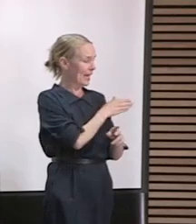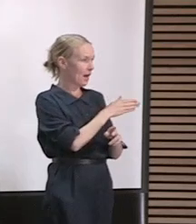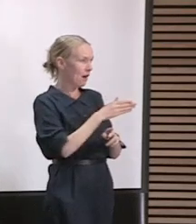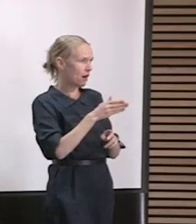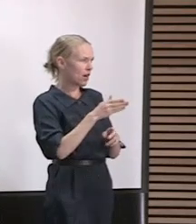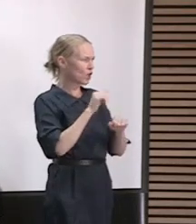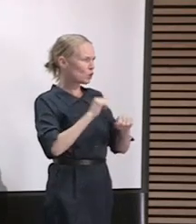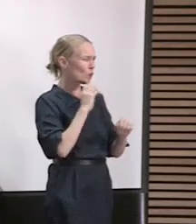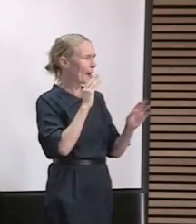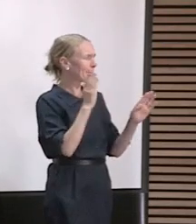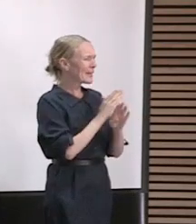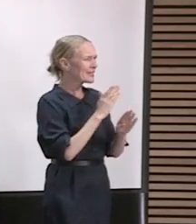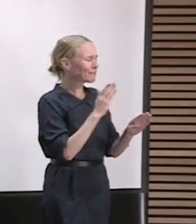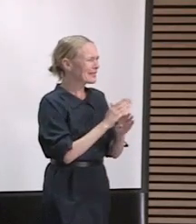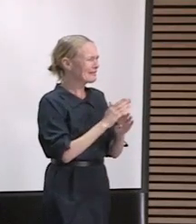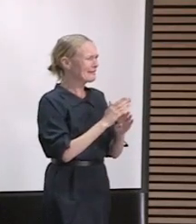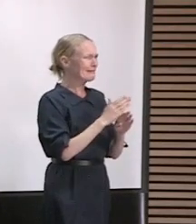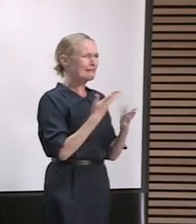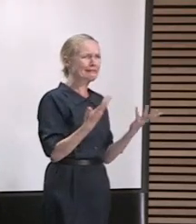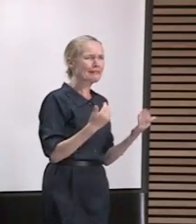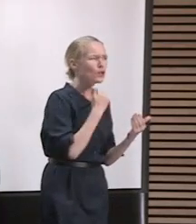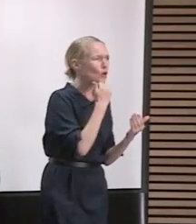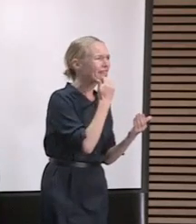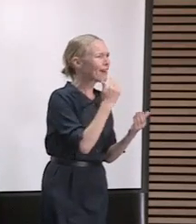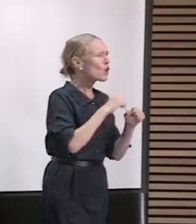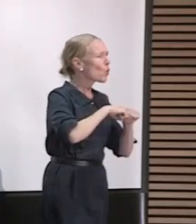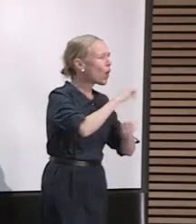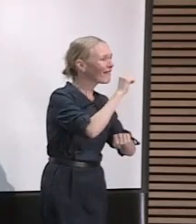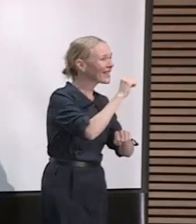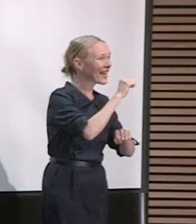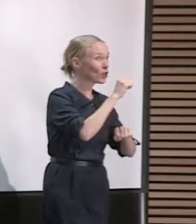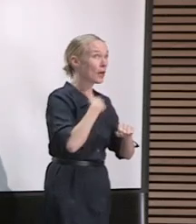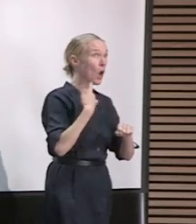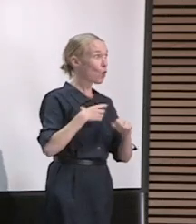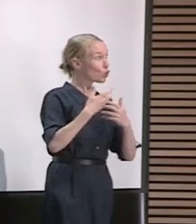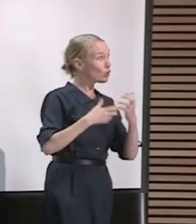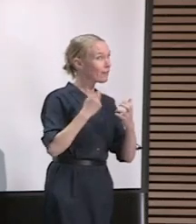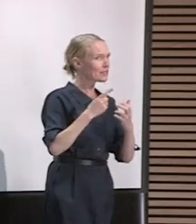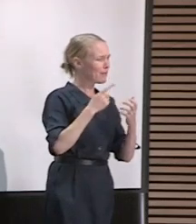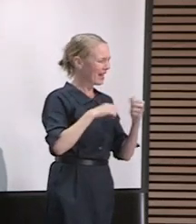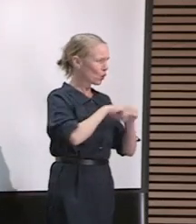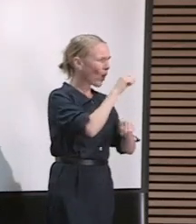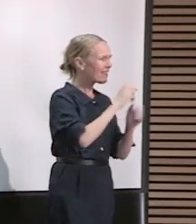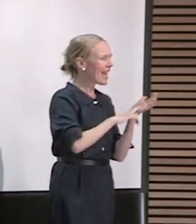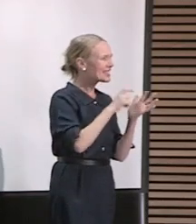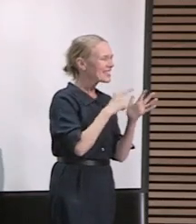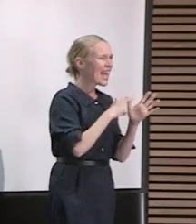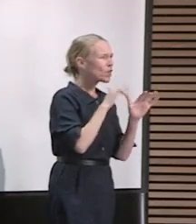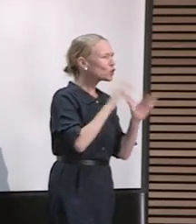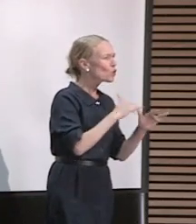credits short, for example. We're working with them to look at, if we need to ramp that up or provide a bridge for people who might be